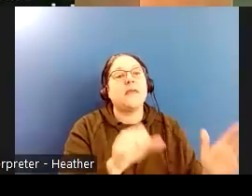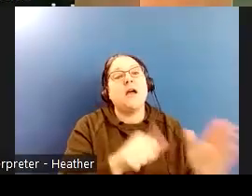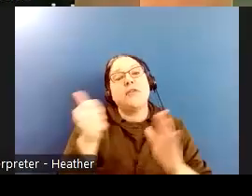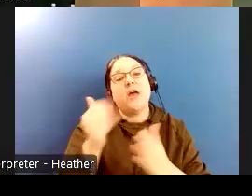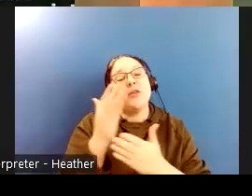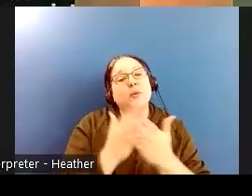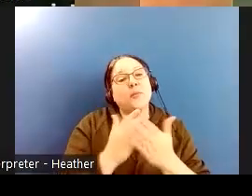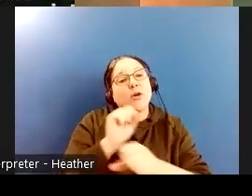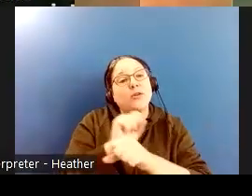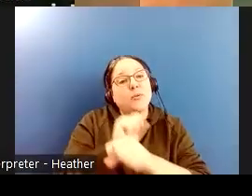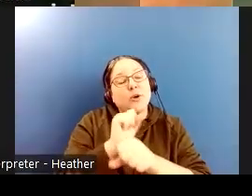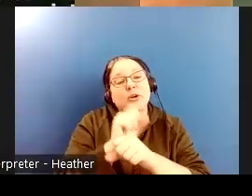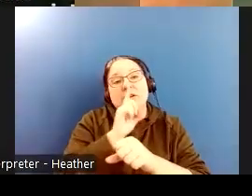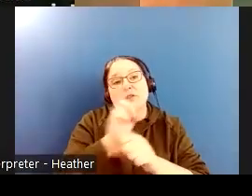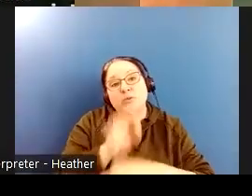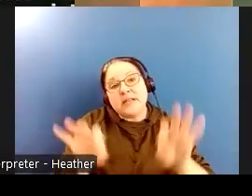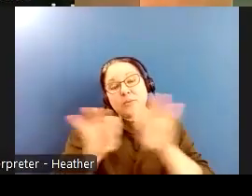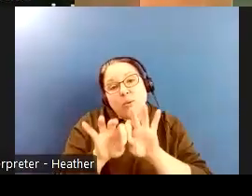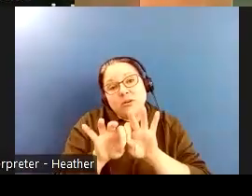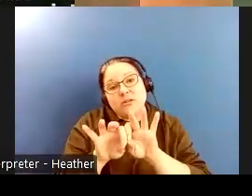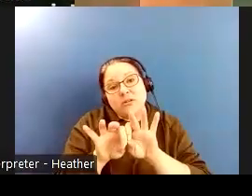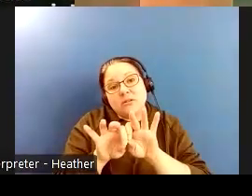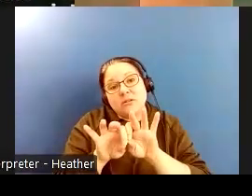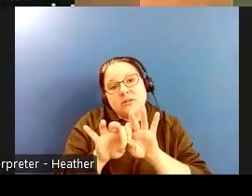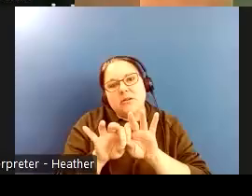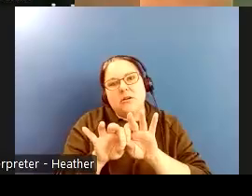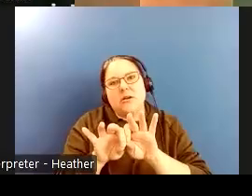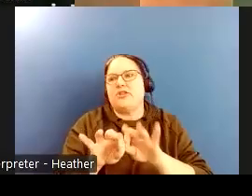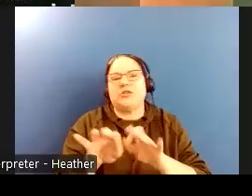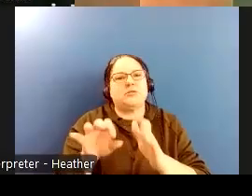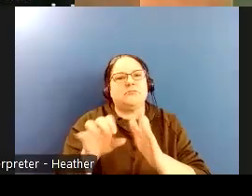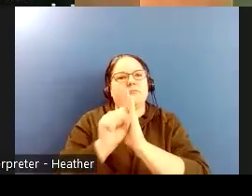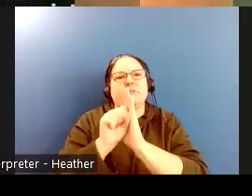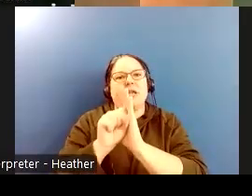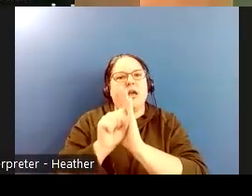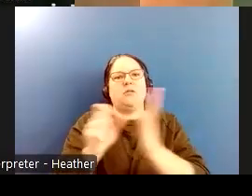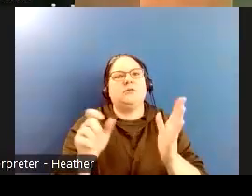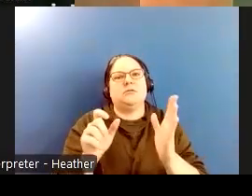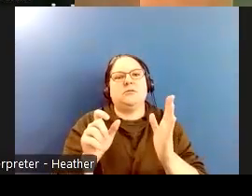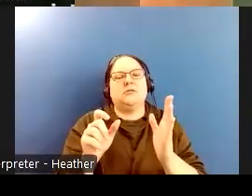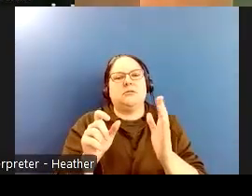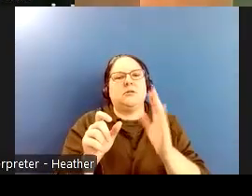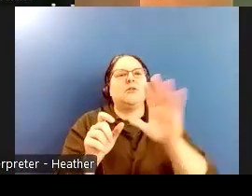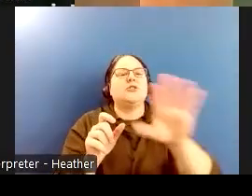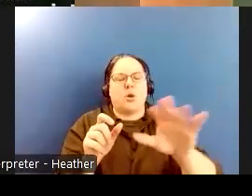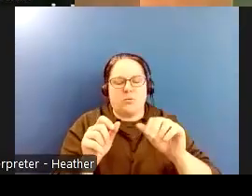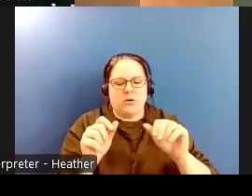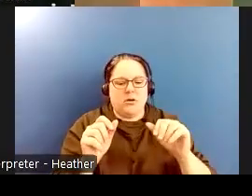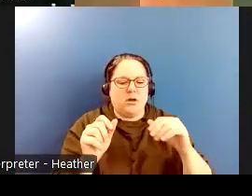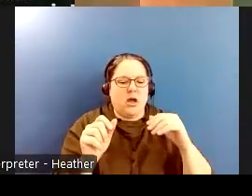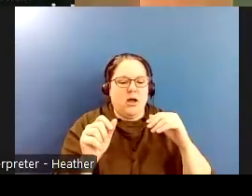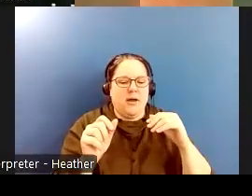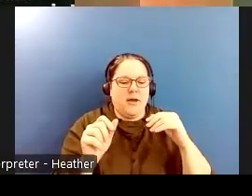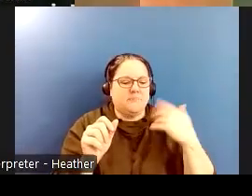that's really important is the basic science. So because now if you think about it, everything I've